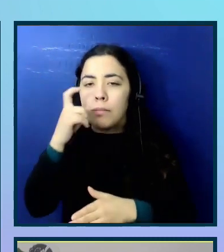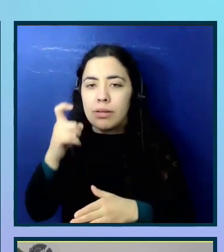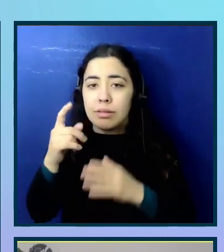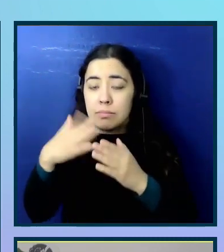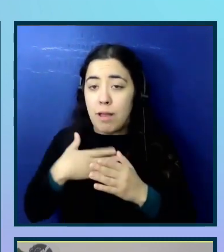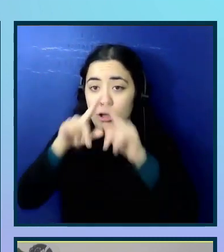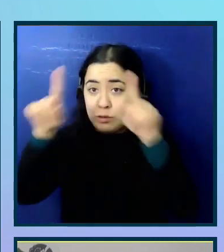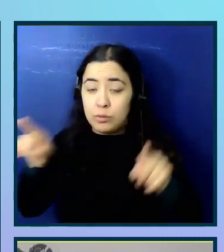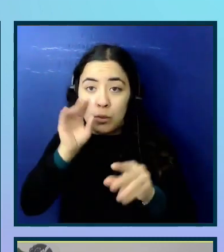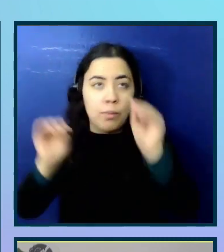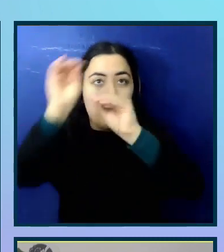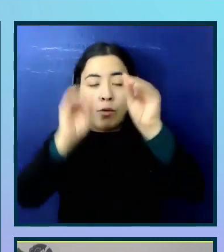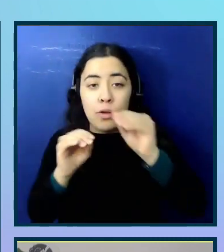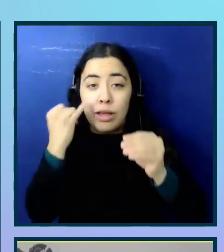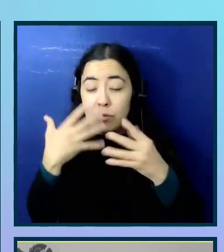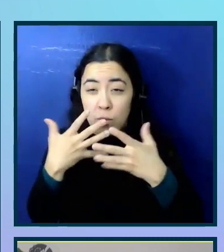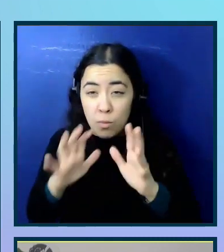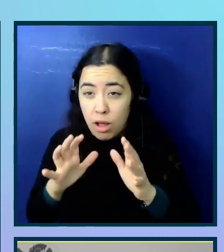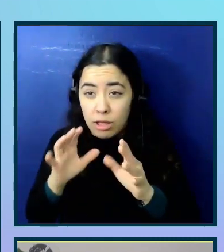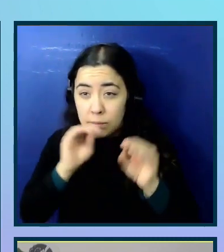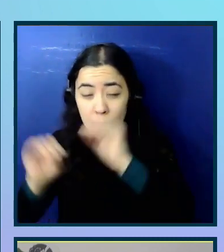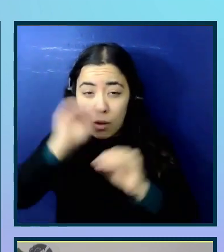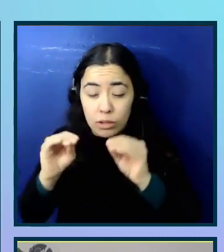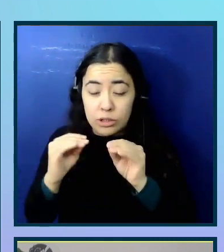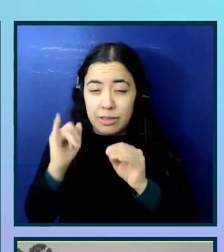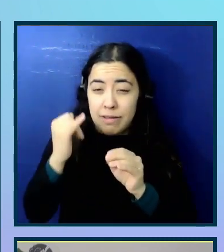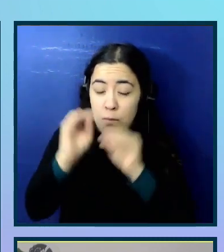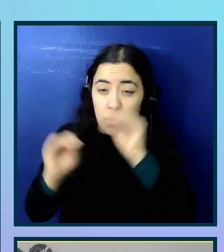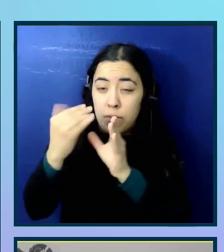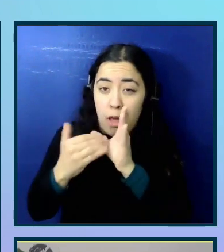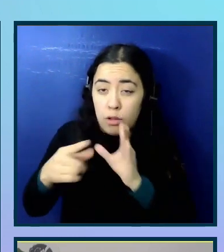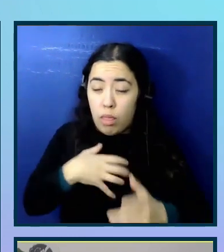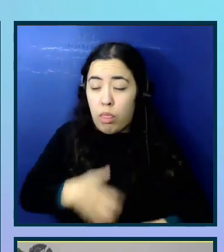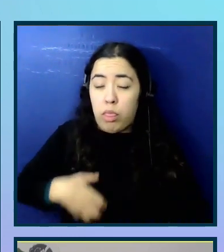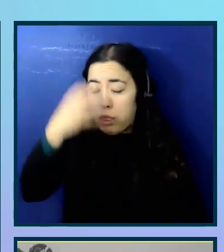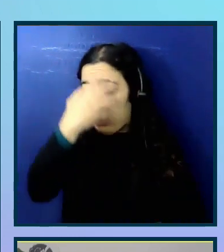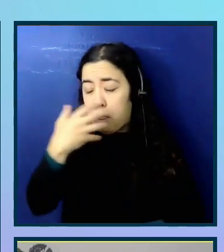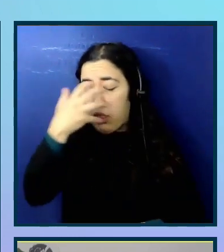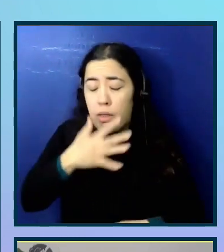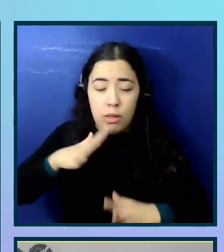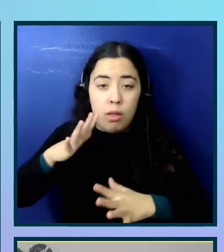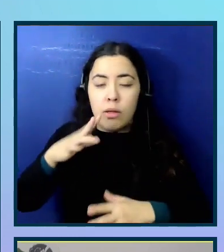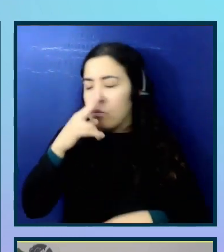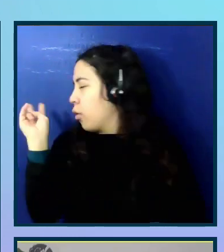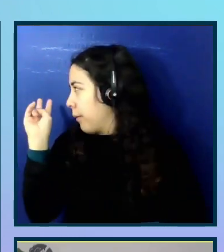so you might want to look away if you might be prone to motion sickness. So by default on my blog,